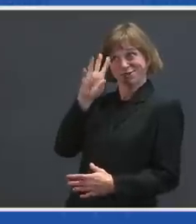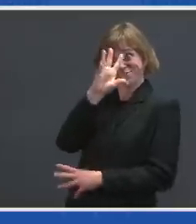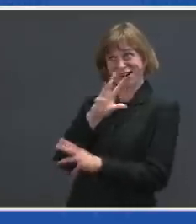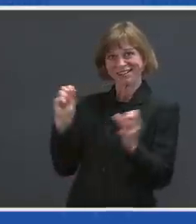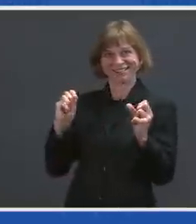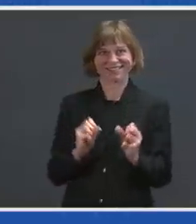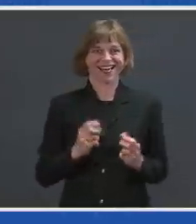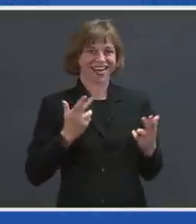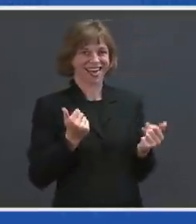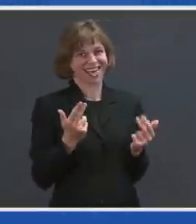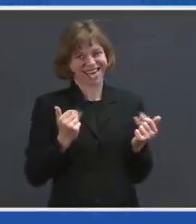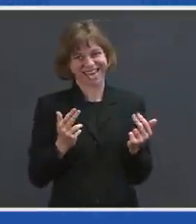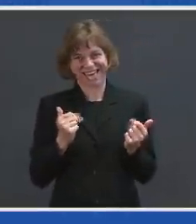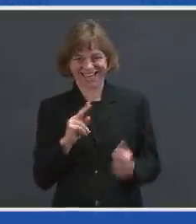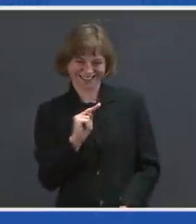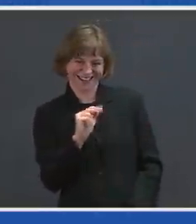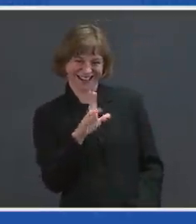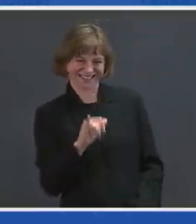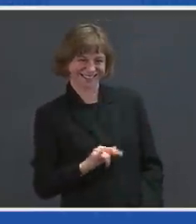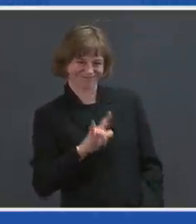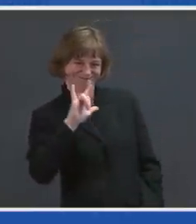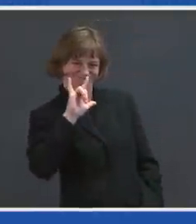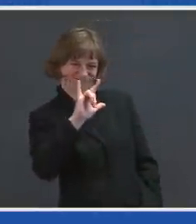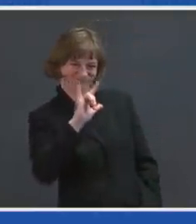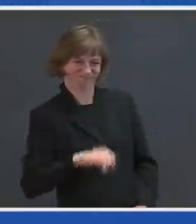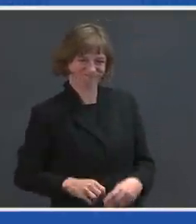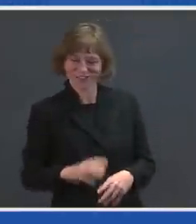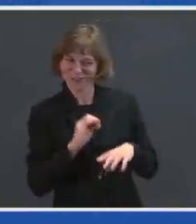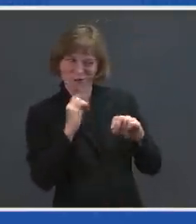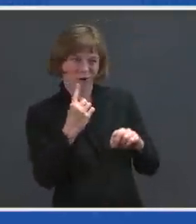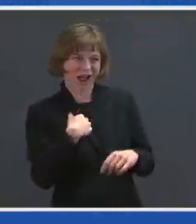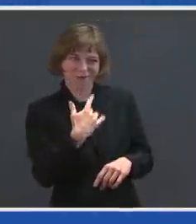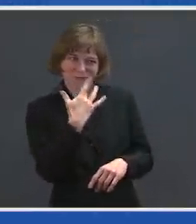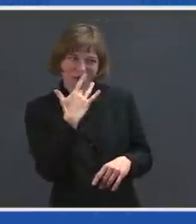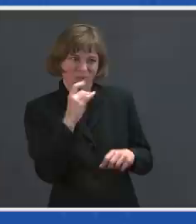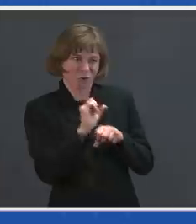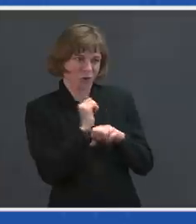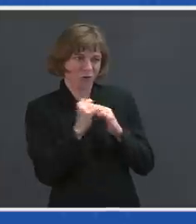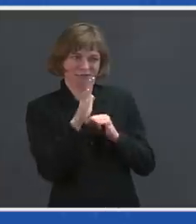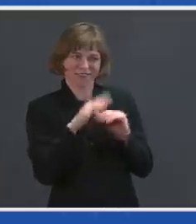The President: Nancy, I love you. There's no one I'd rather work with than you. We've been friends a long time --